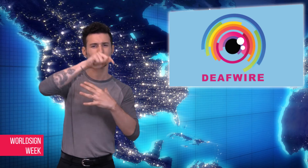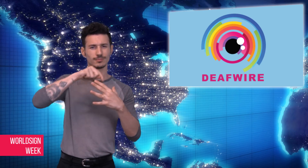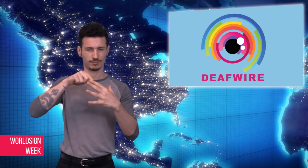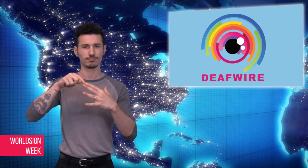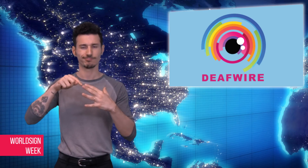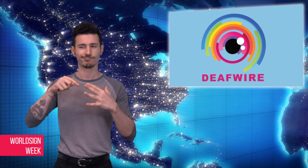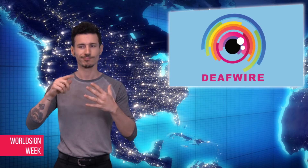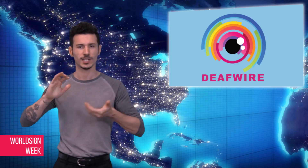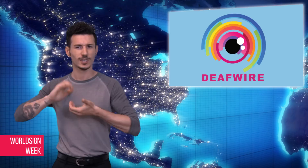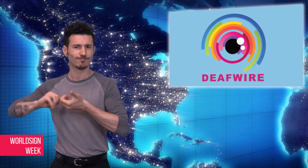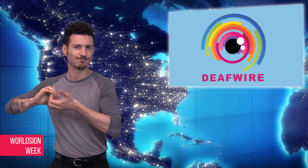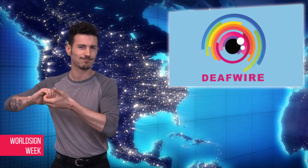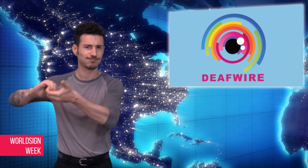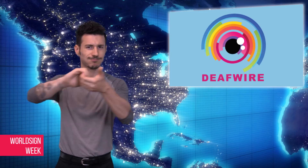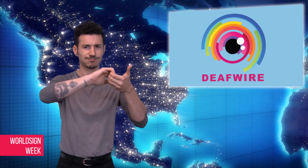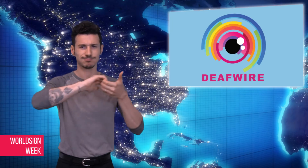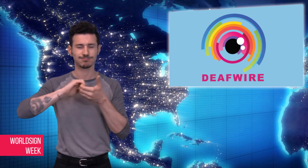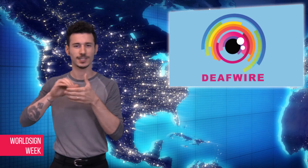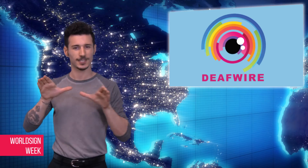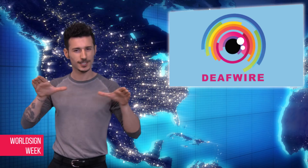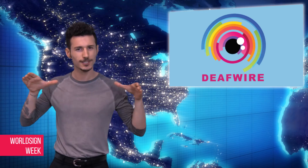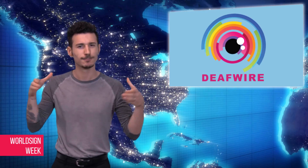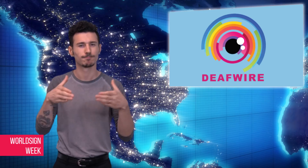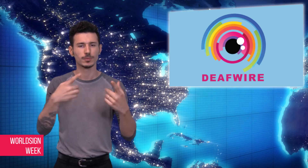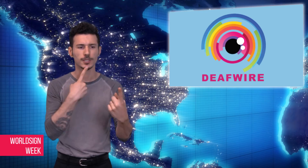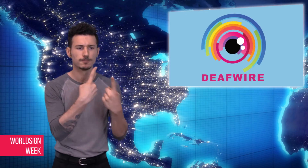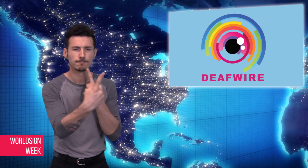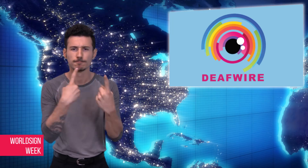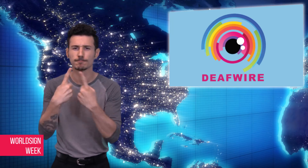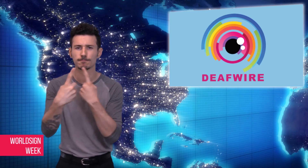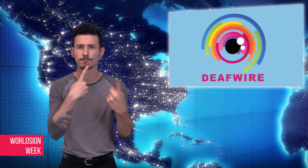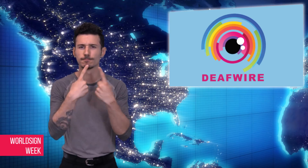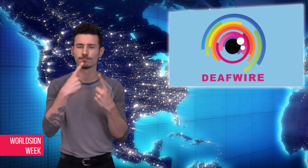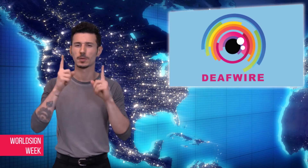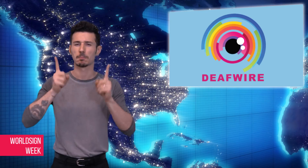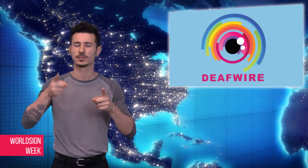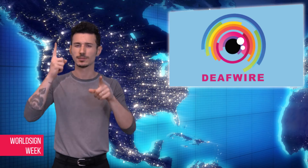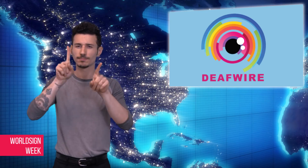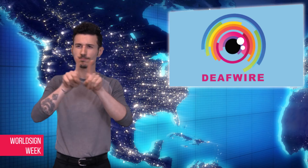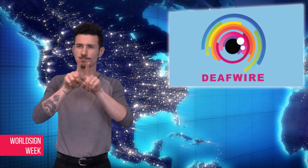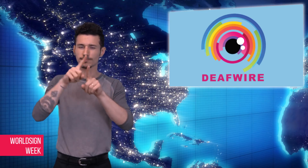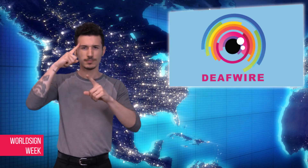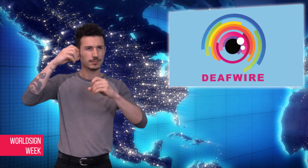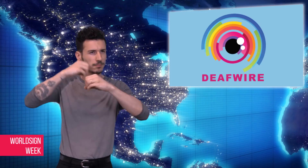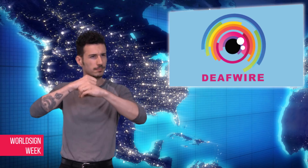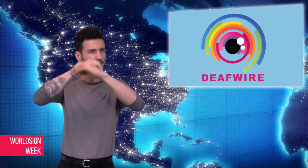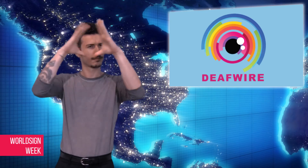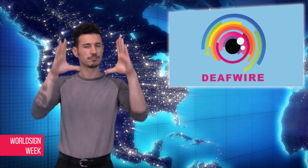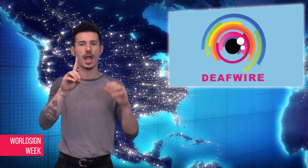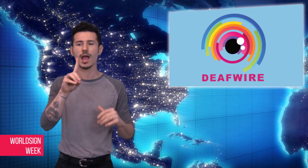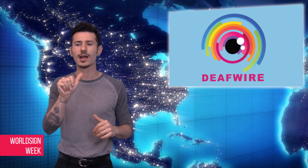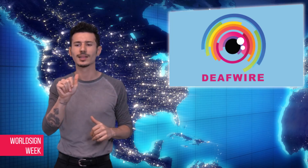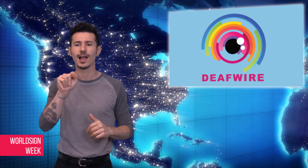Data plan is, and educate data providers of the need to provide